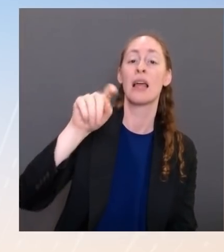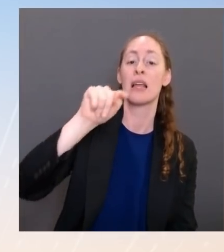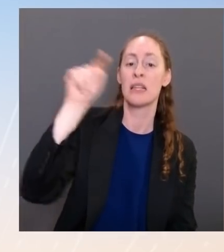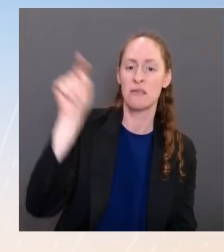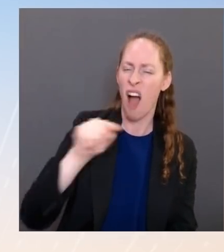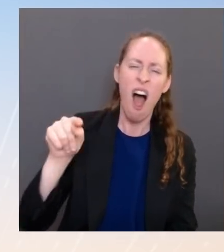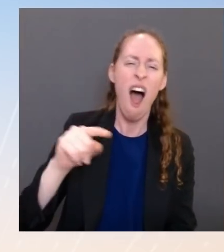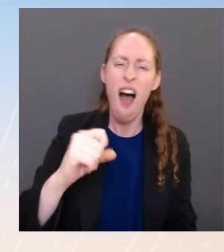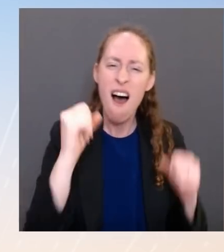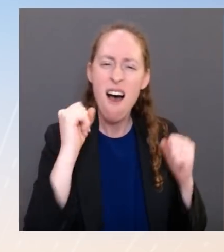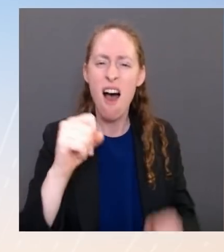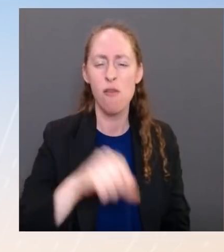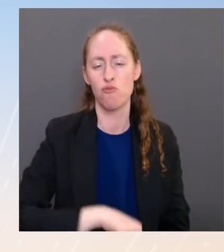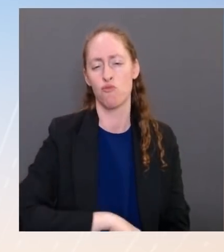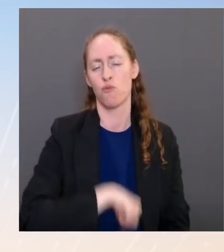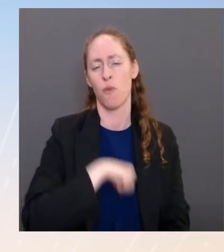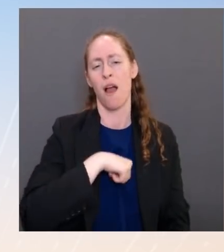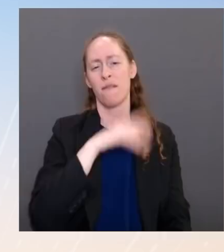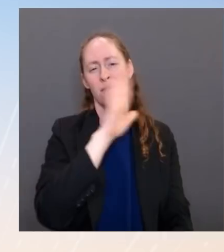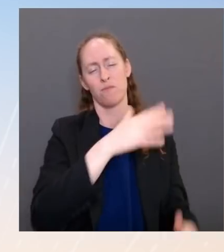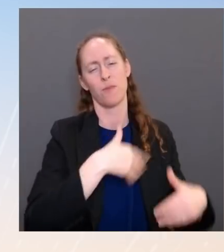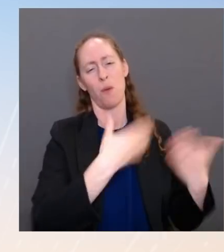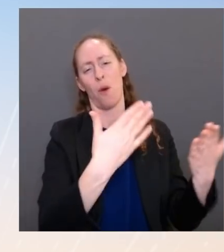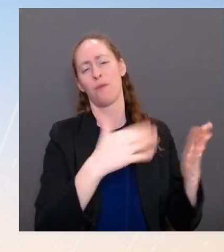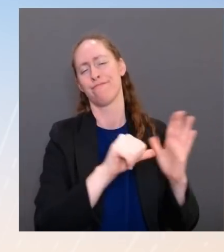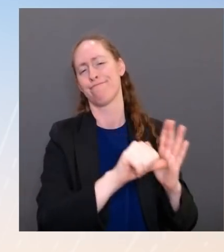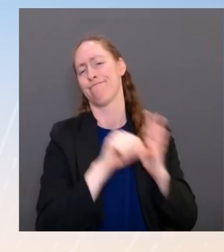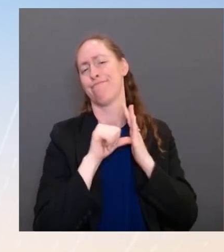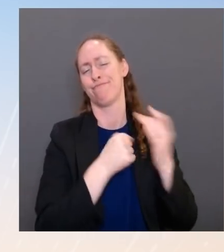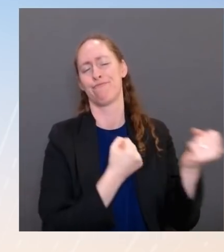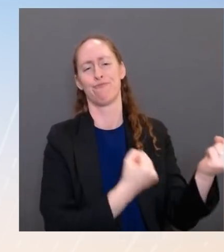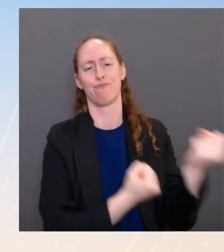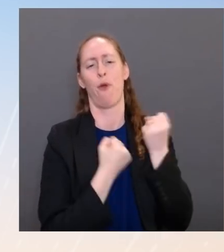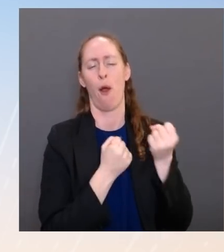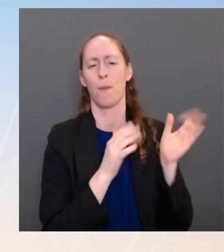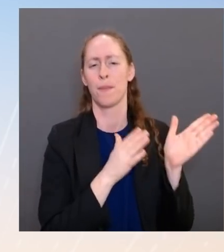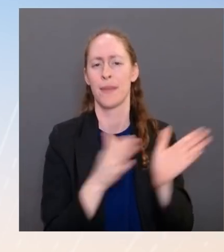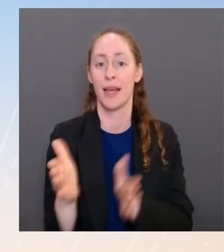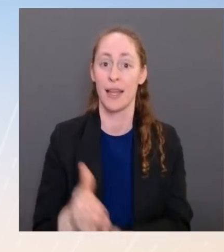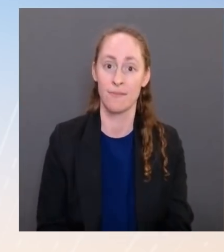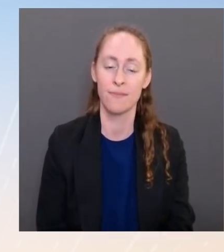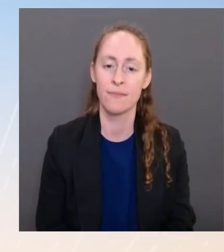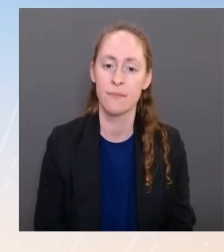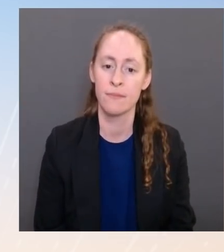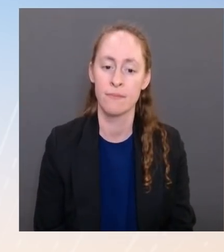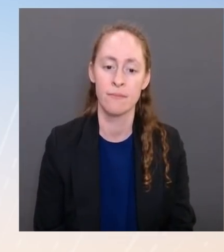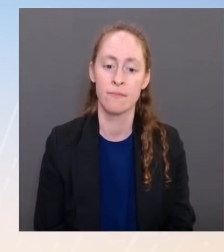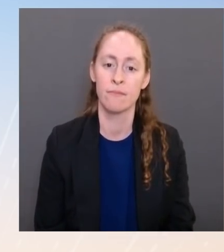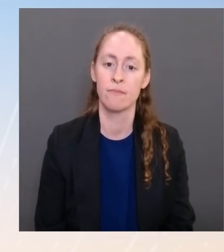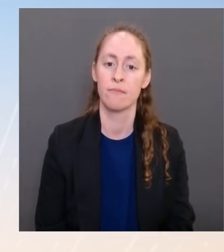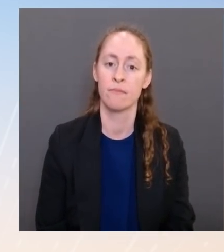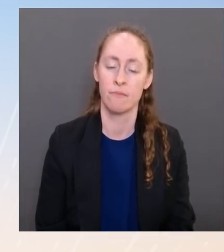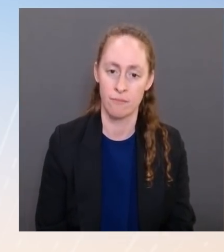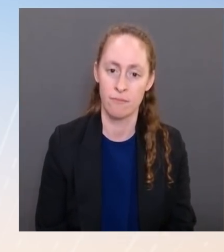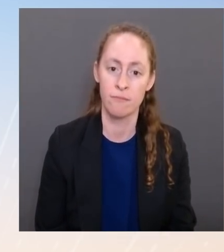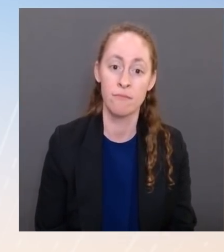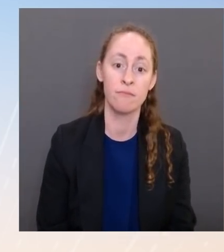which seems to be quite a range of Republicans, but there isn't an alternative plan they've put forward. So it's either this, put together by the person